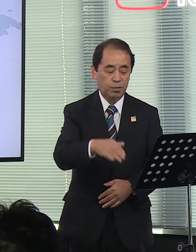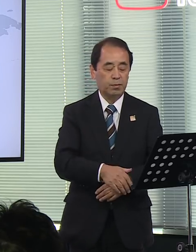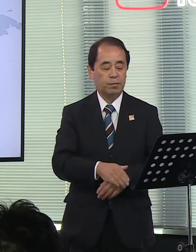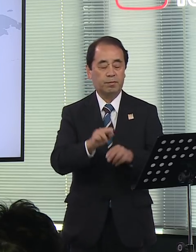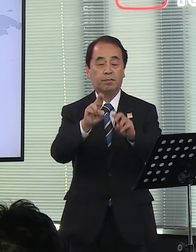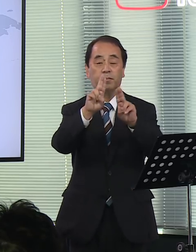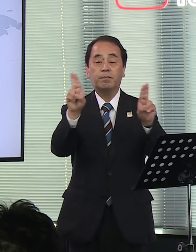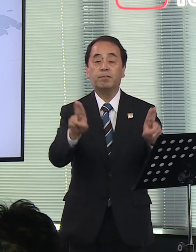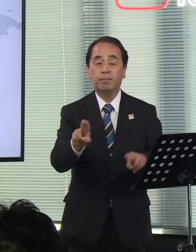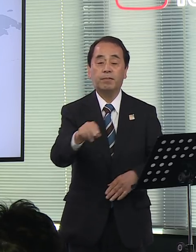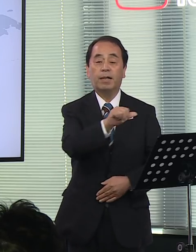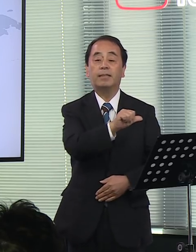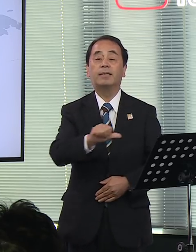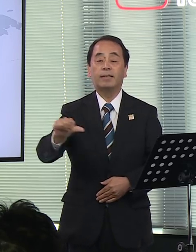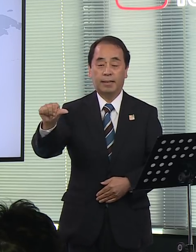inclusive society.